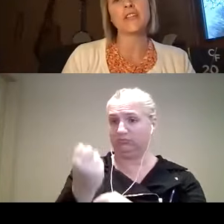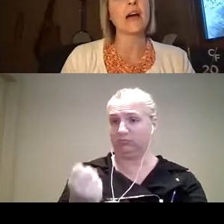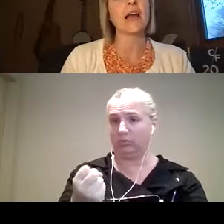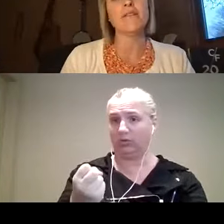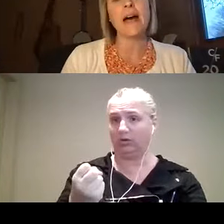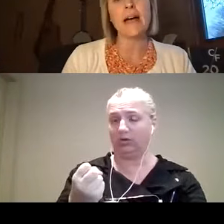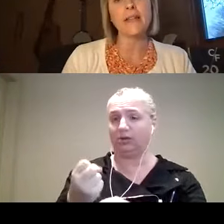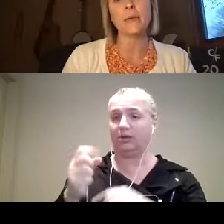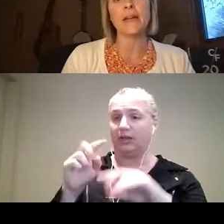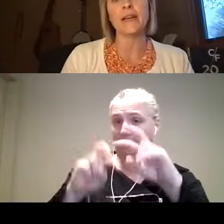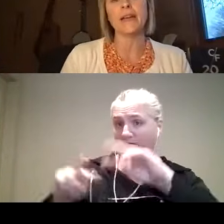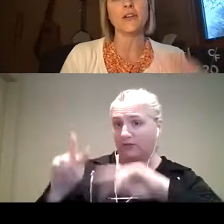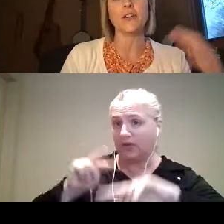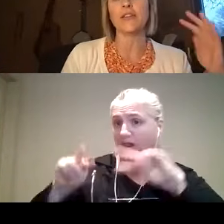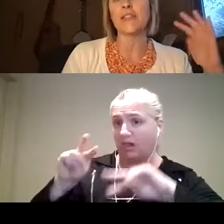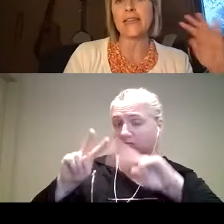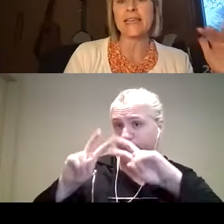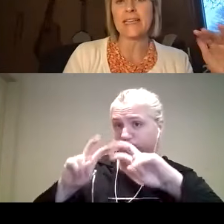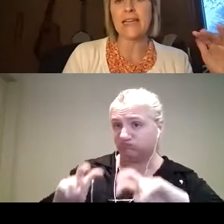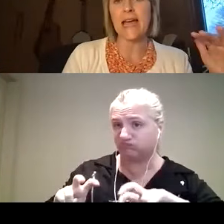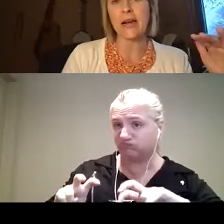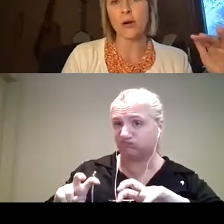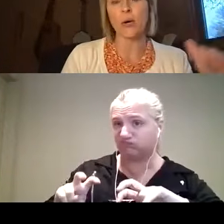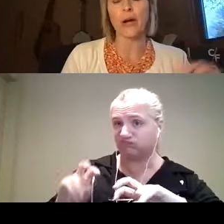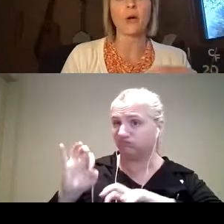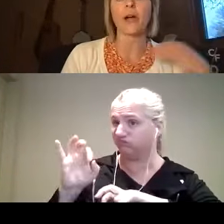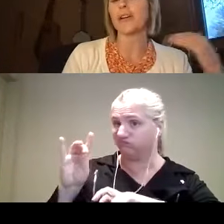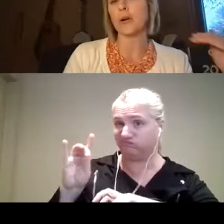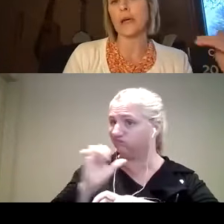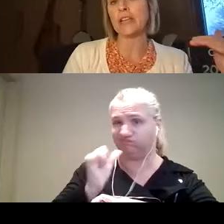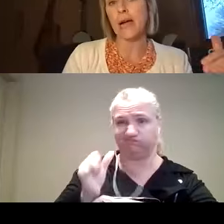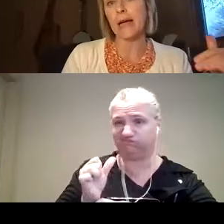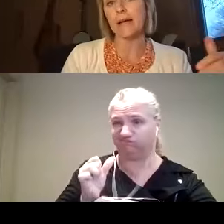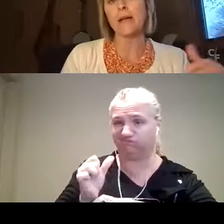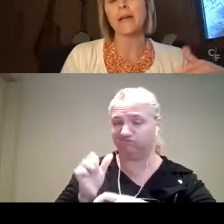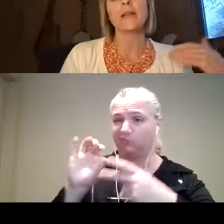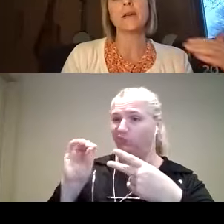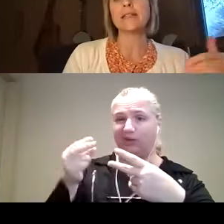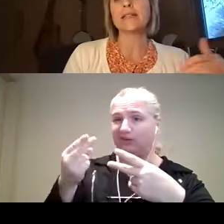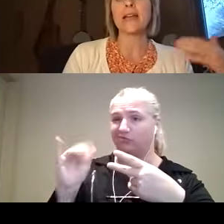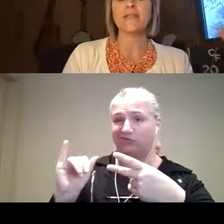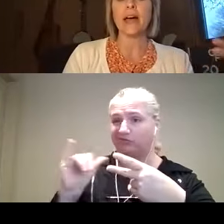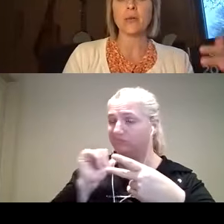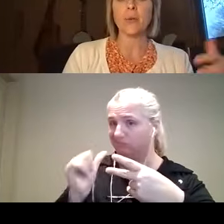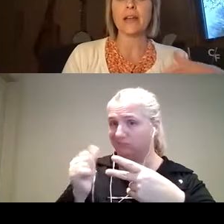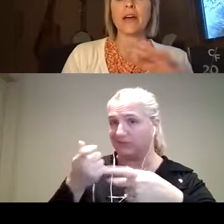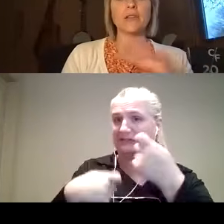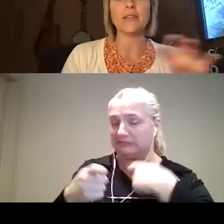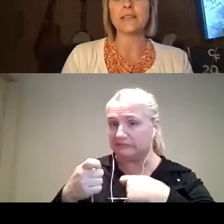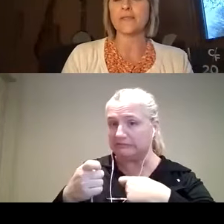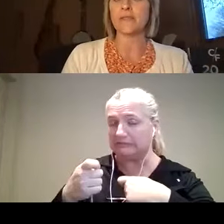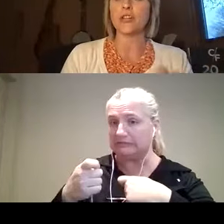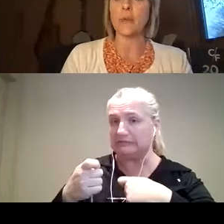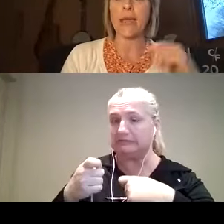they're not evaluated under the ED category or under OHI. They're instead evaluated under these different domains.